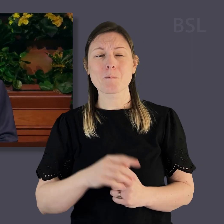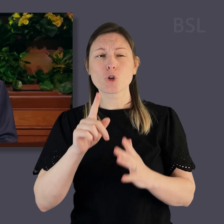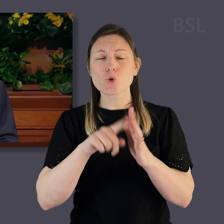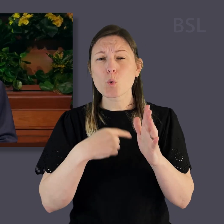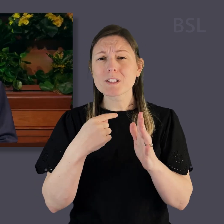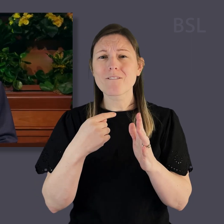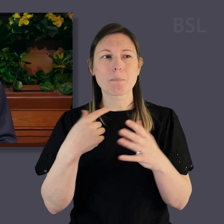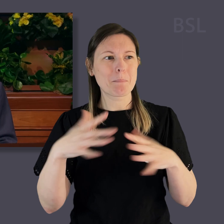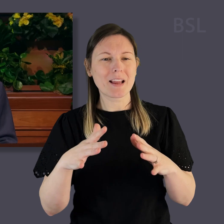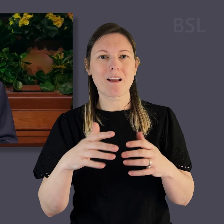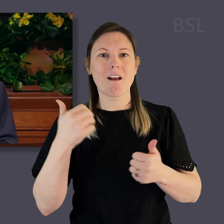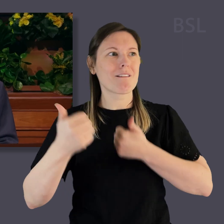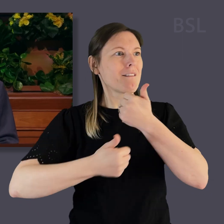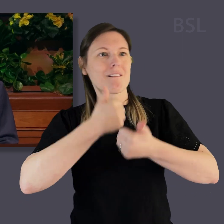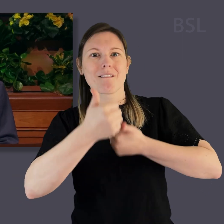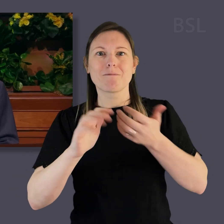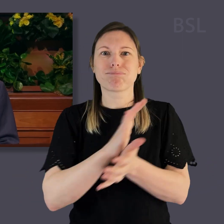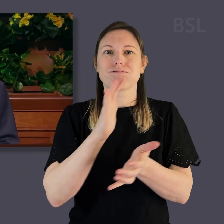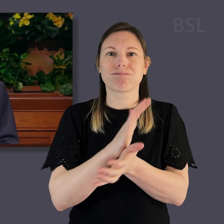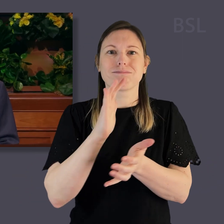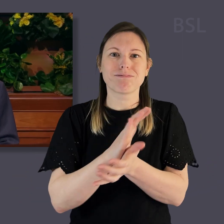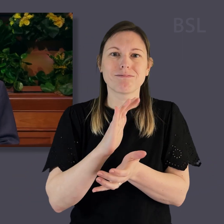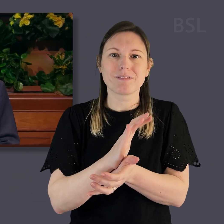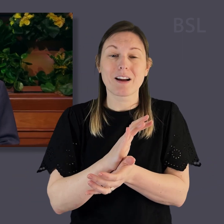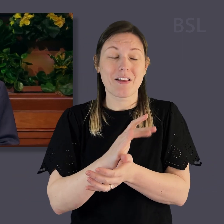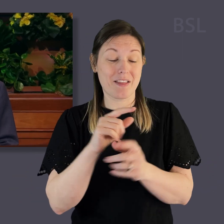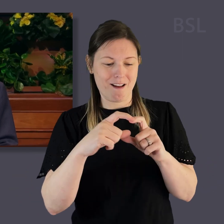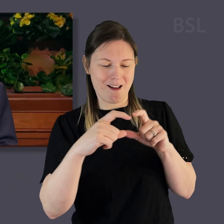Joseph's jubilant expression truly captures the full